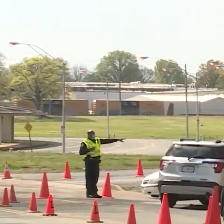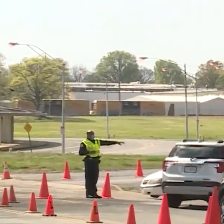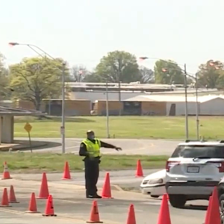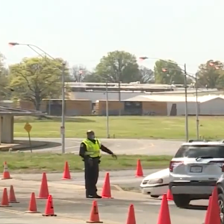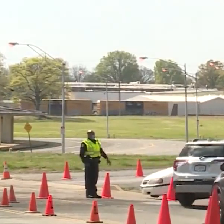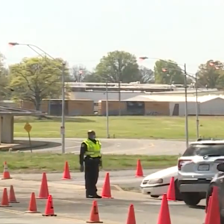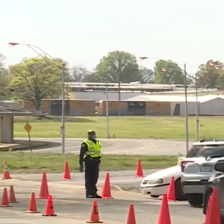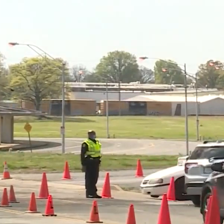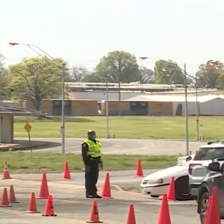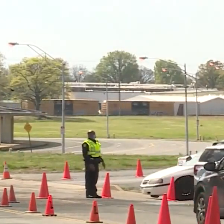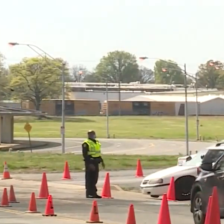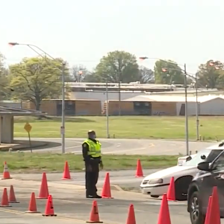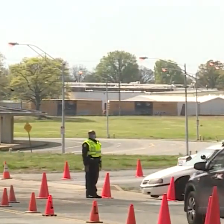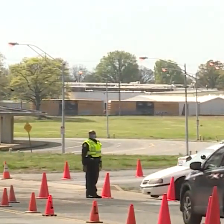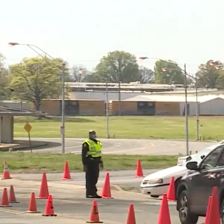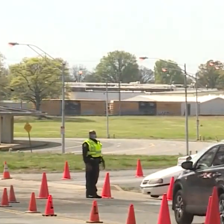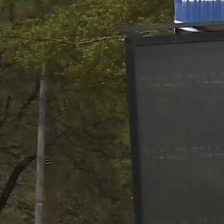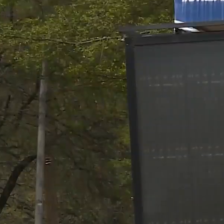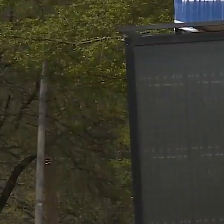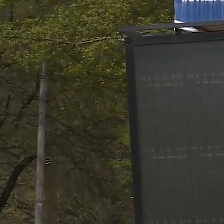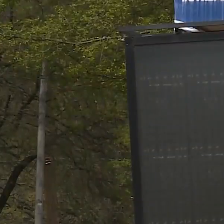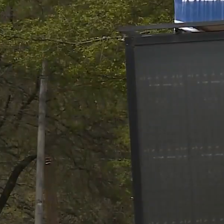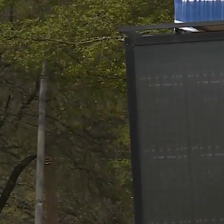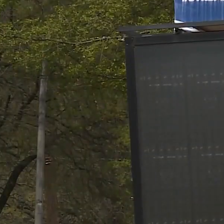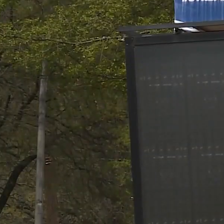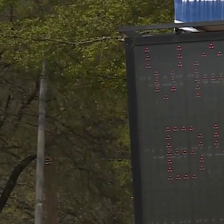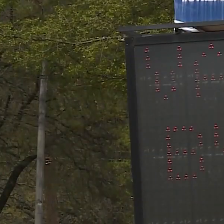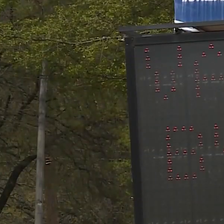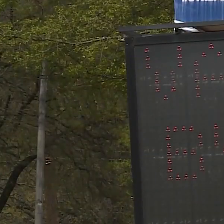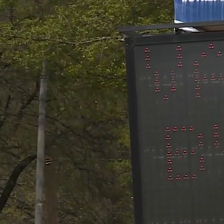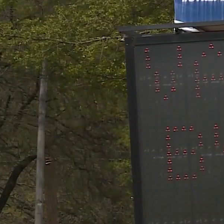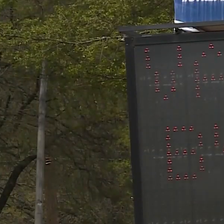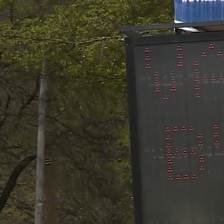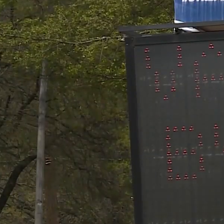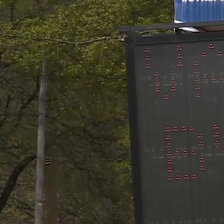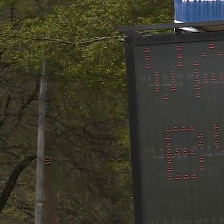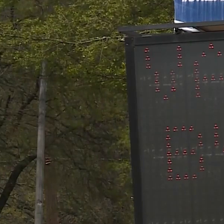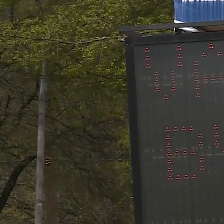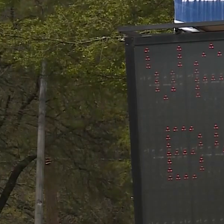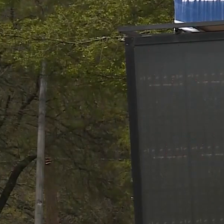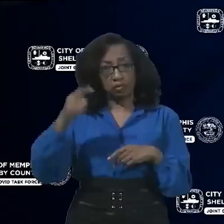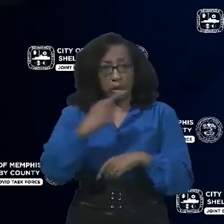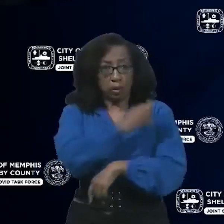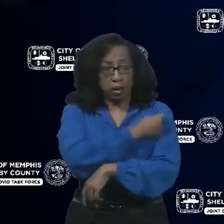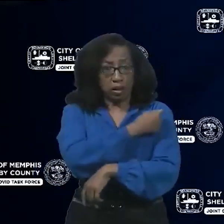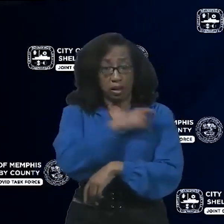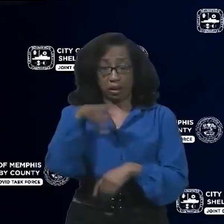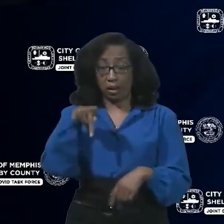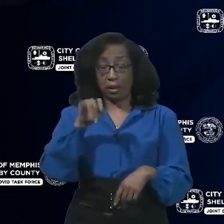WE HAVE SEEN AN INCREASE. IN THE NUMBER OF PATIENTS THAT WE HAVE ADMITTED HERE MEMPHIS. I LOVE HONOR TO SLOW